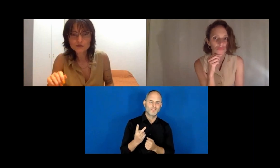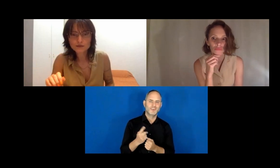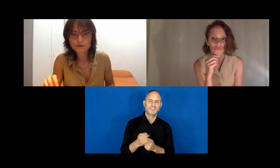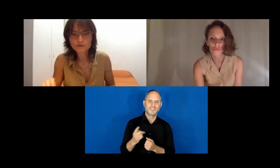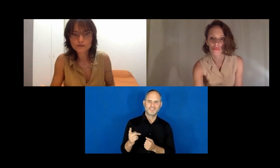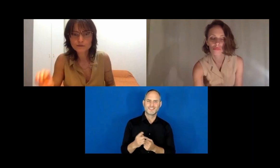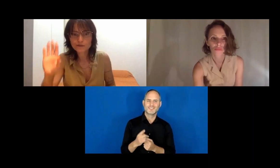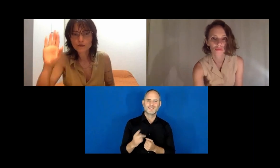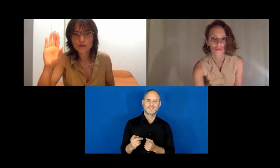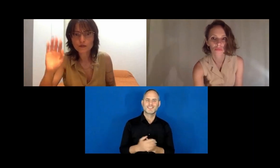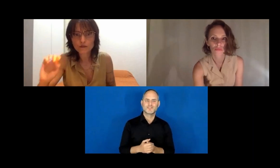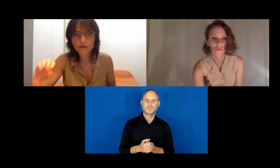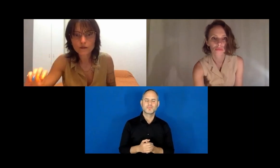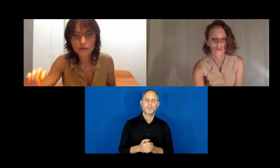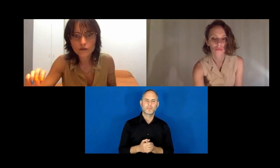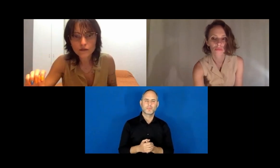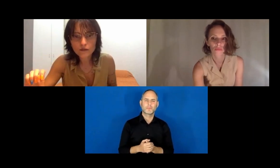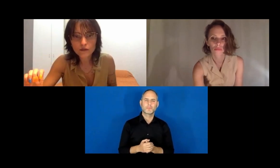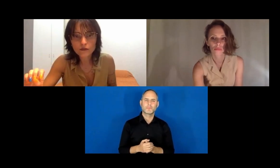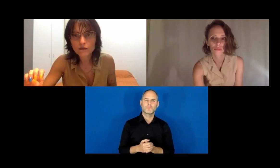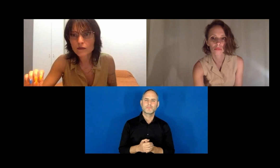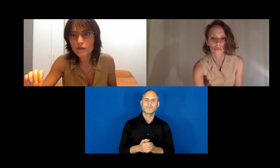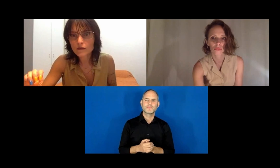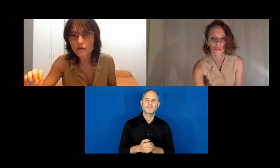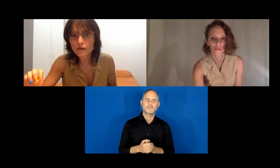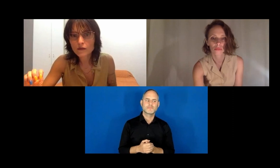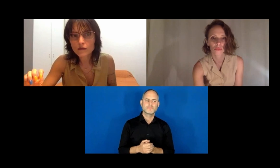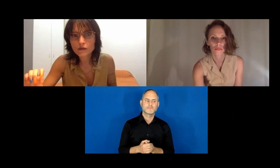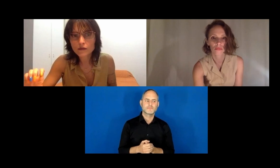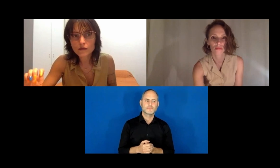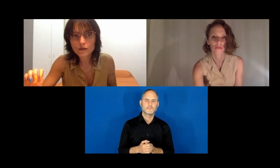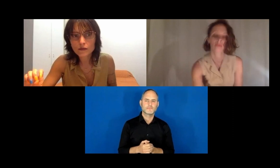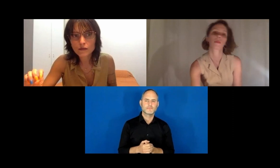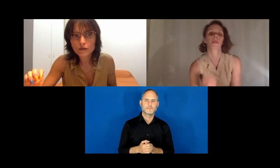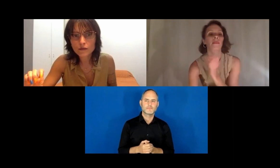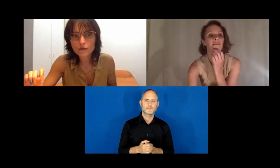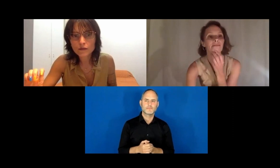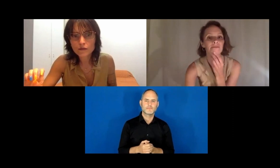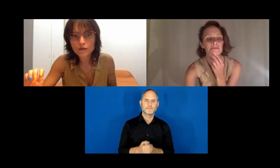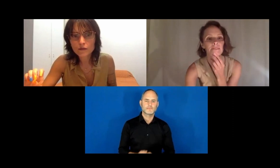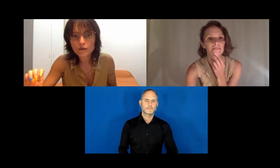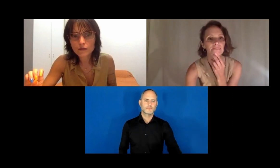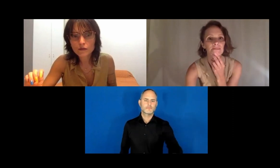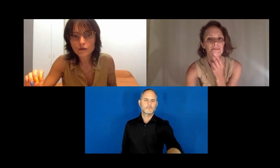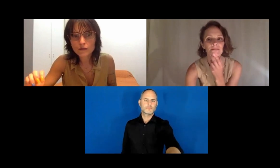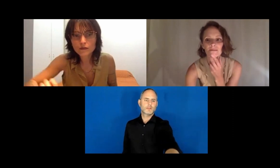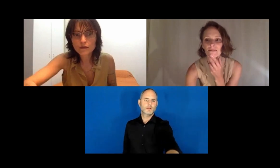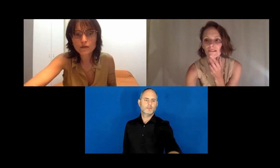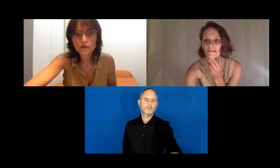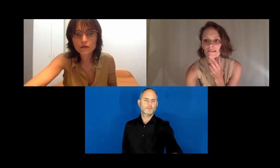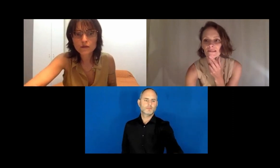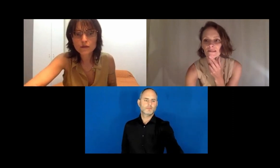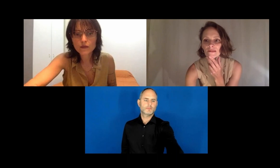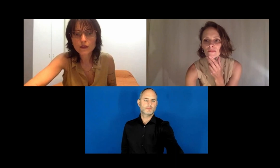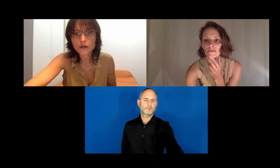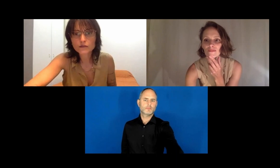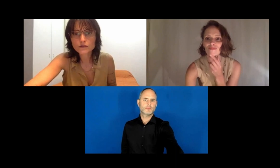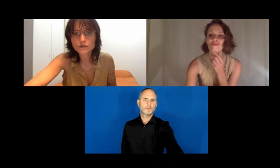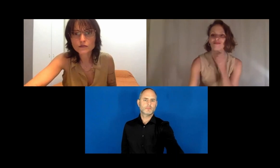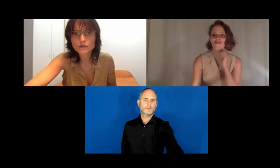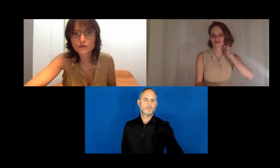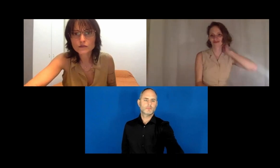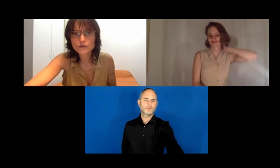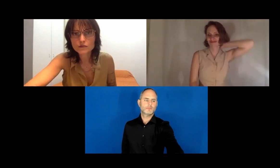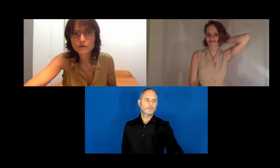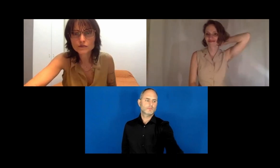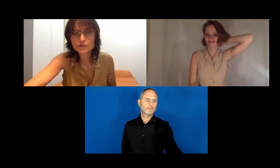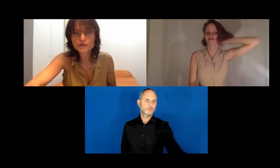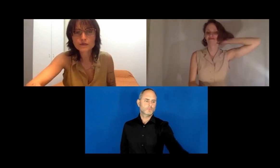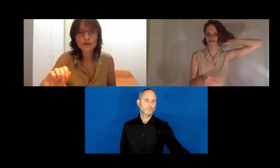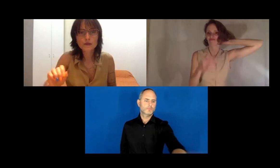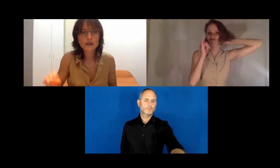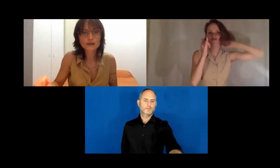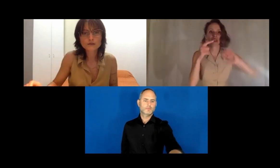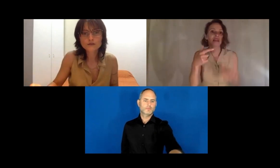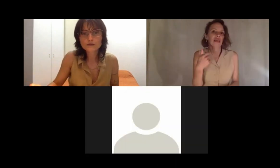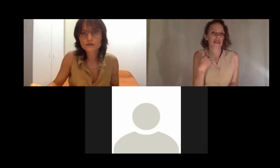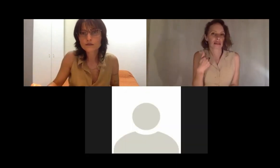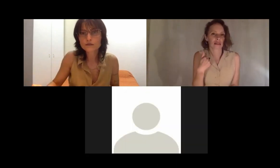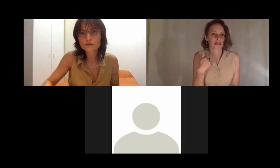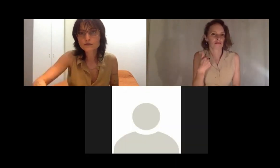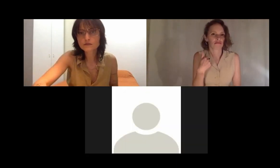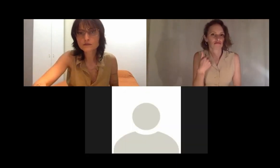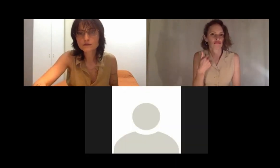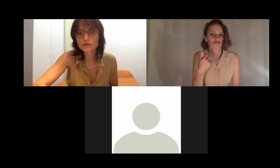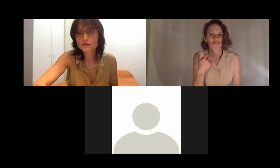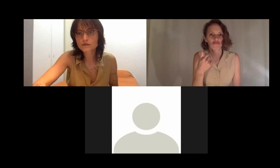Rita Mazza: There is one. Or two. (Pause)